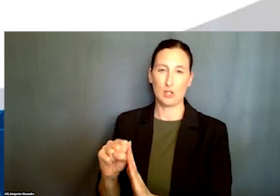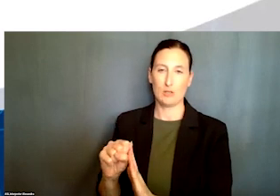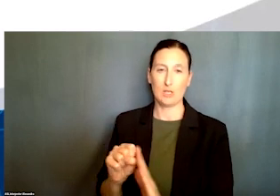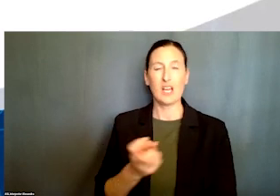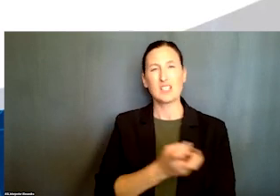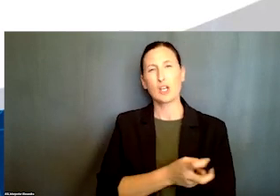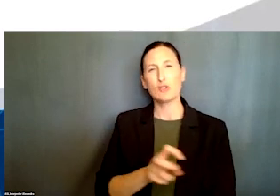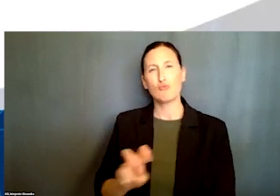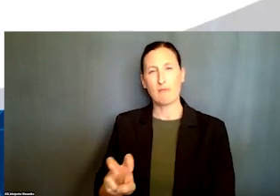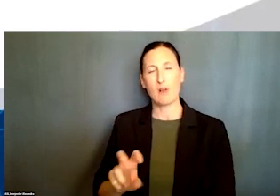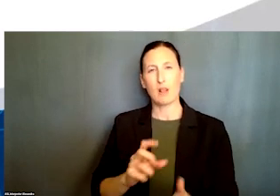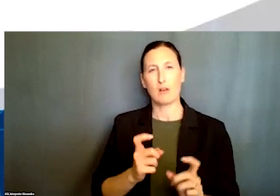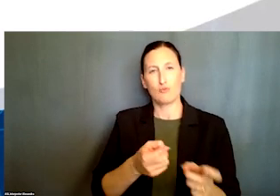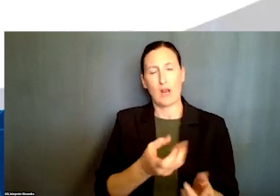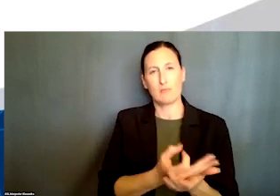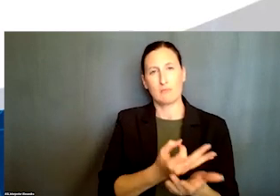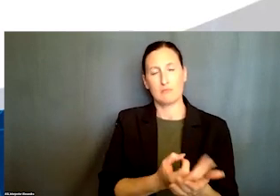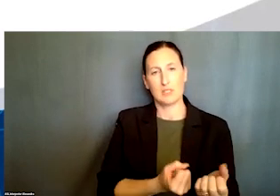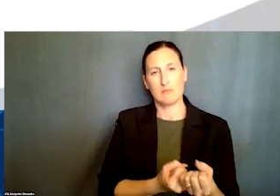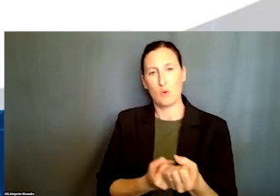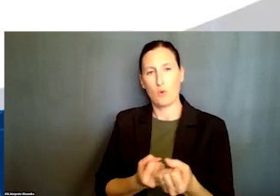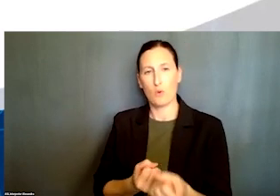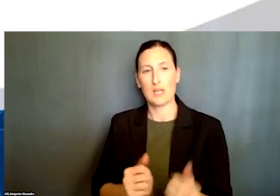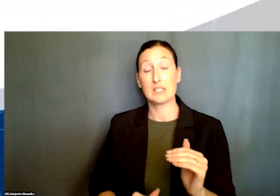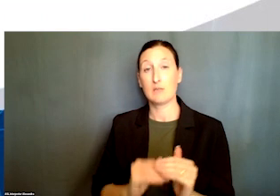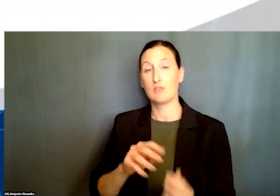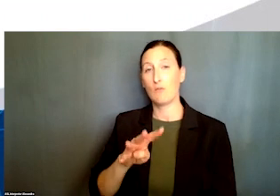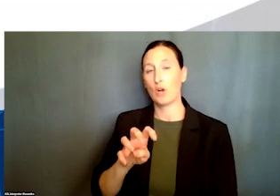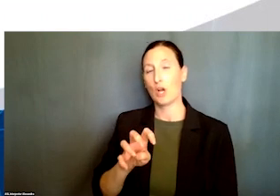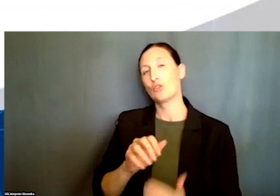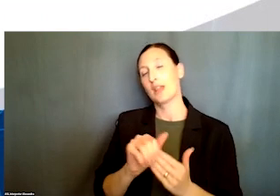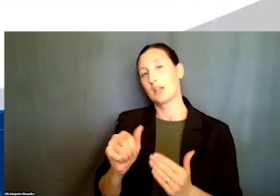a travel grant awards are up to 400,000 for two years.